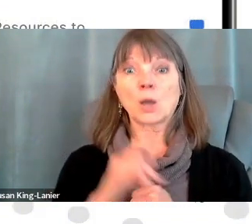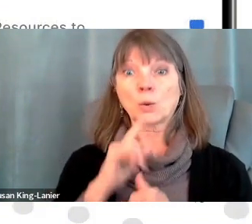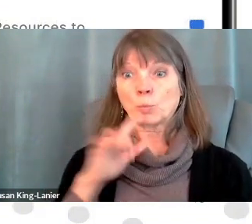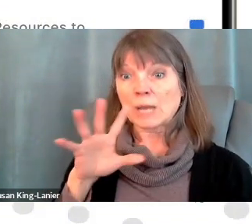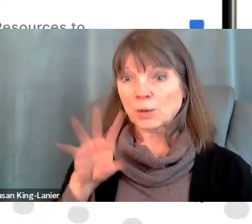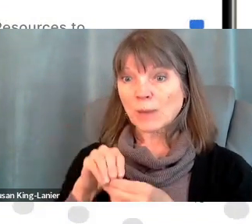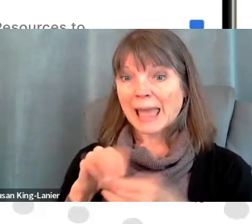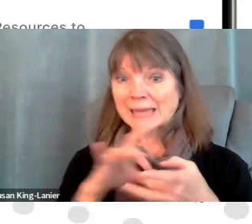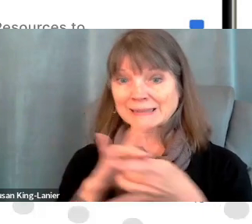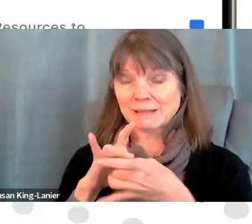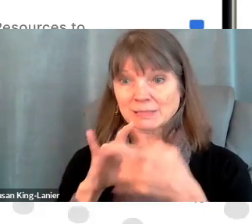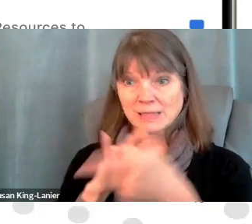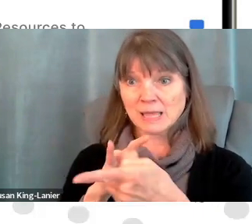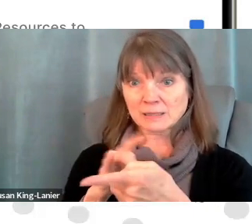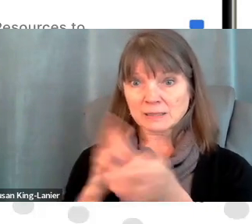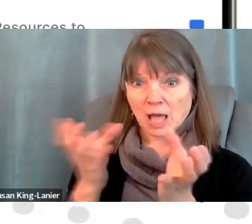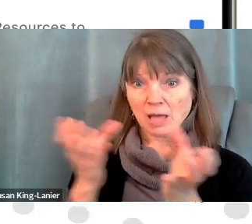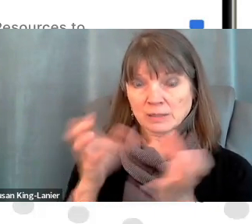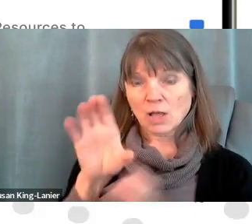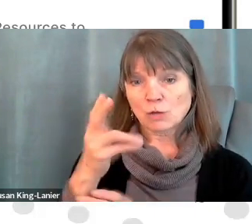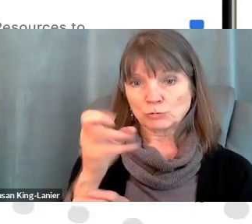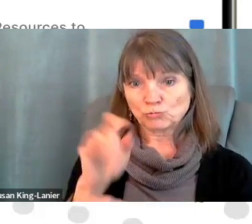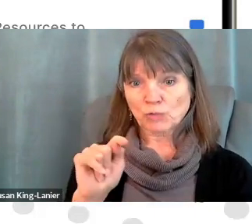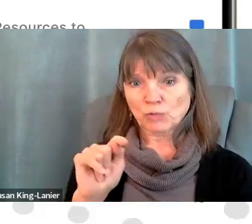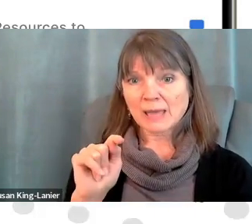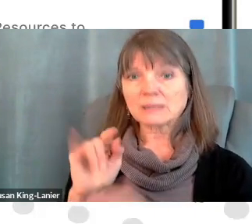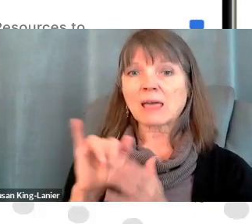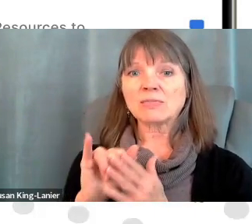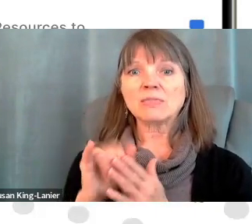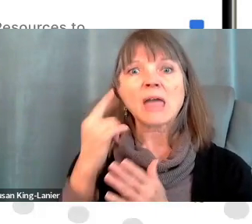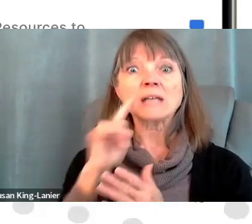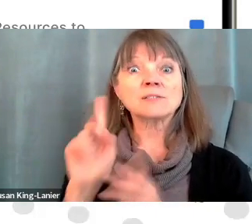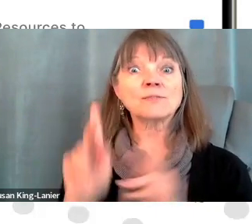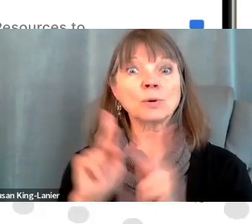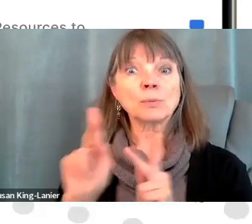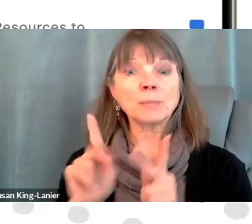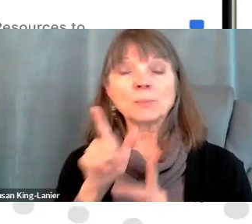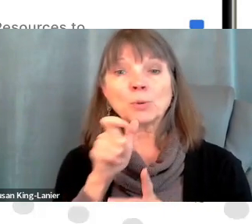We are adding a link in the chat and this is for individuals who are friends and